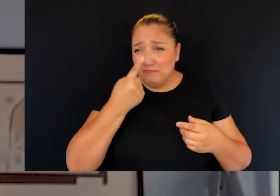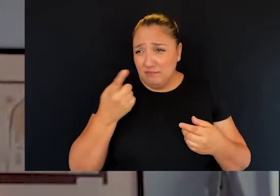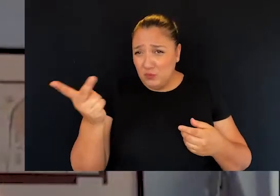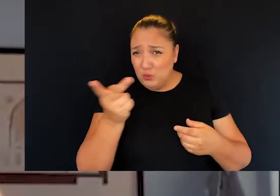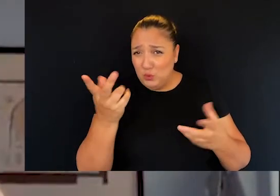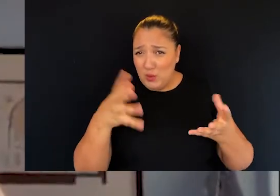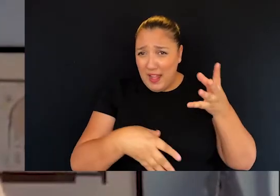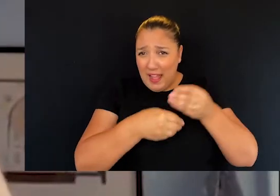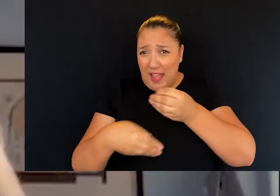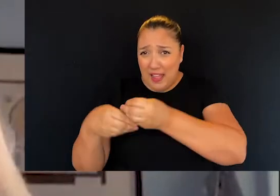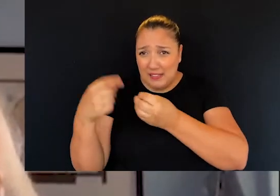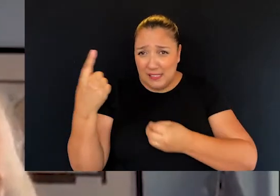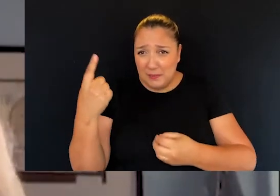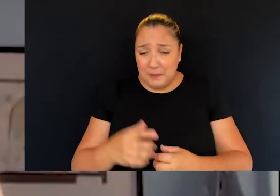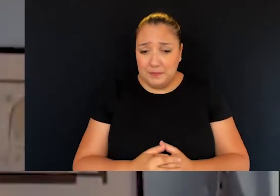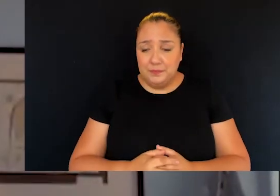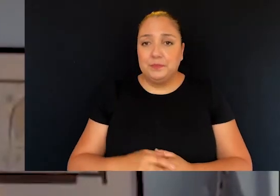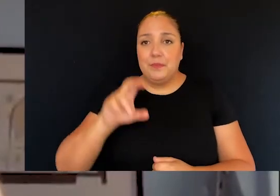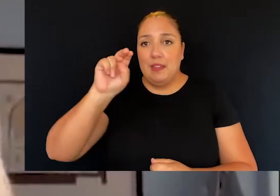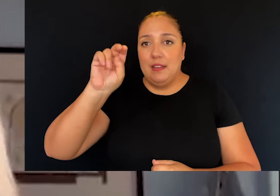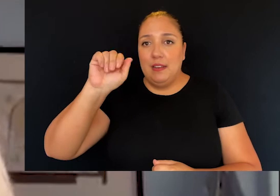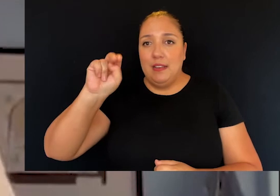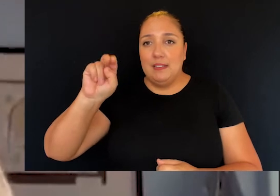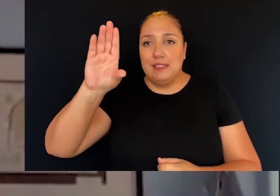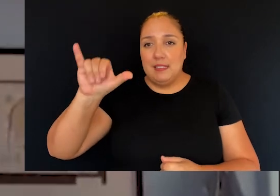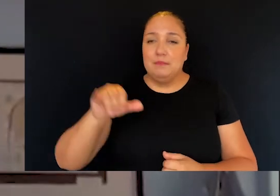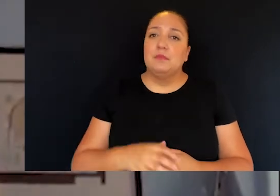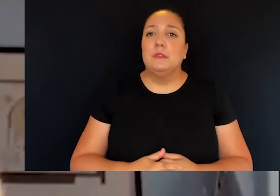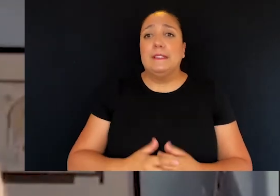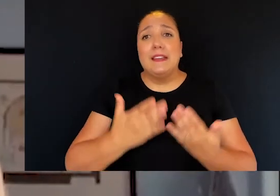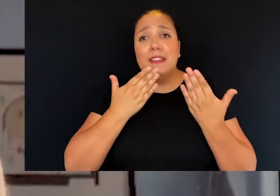I just want to thank people for, for sitting and listening to us because this